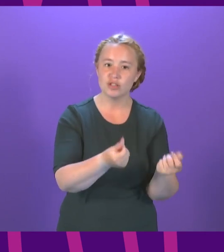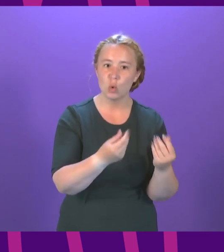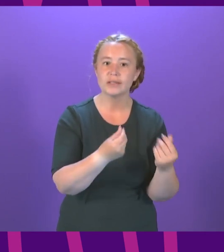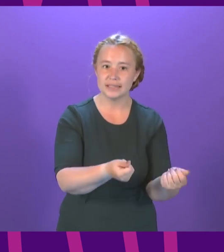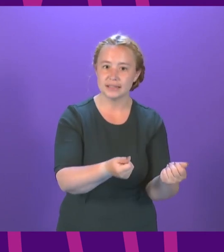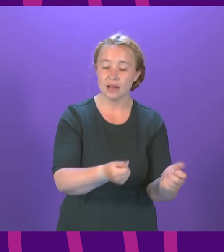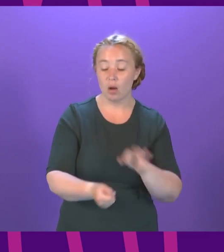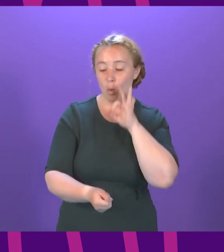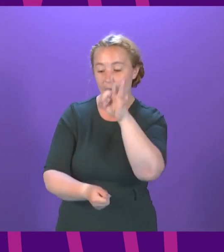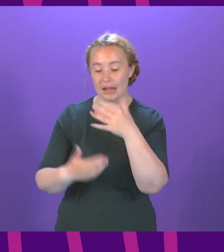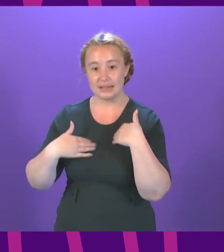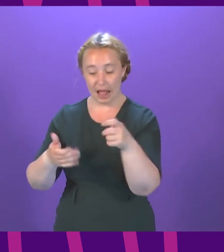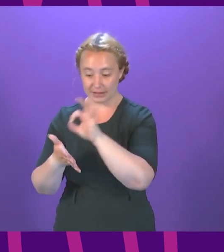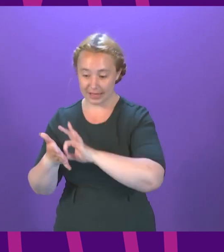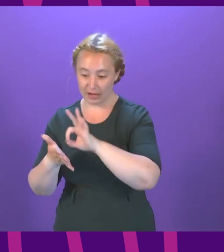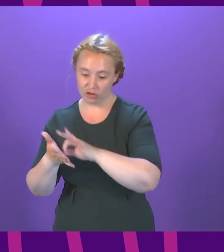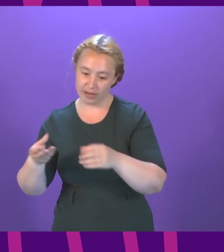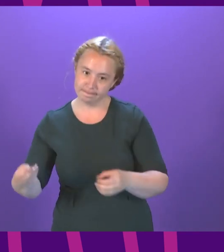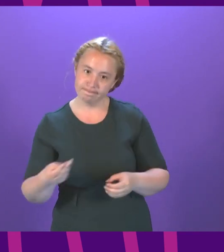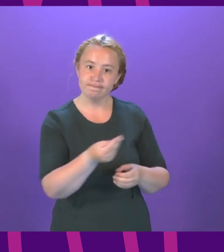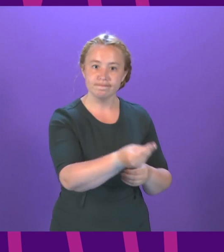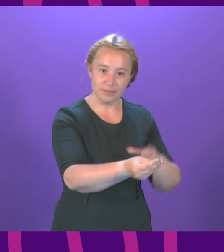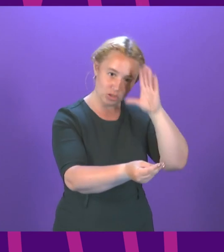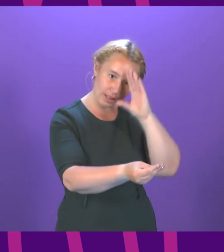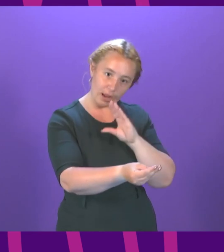write to Gillian Mackay with the details of what we are doing to help primary care